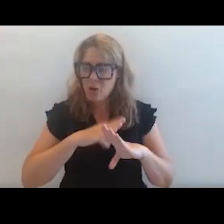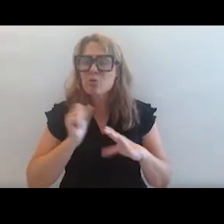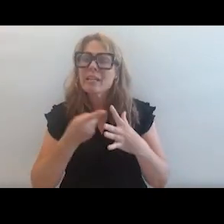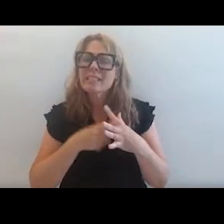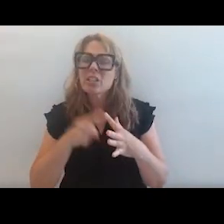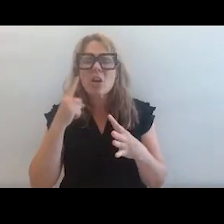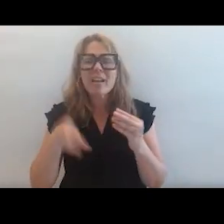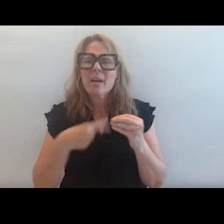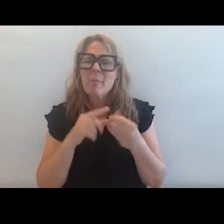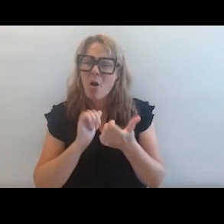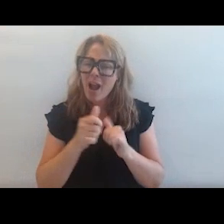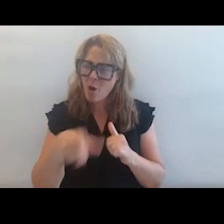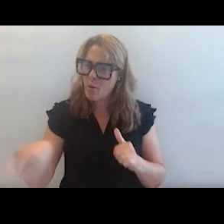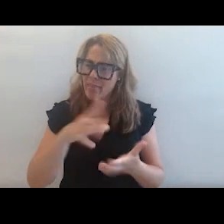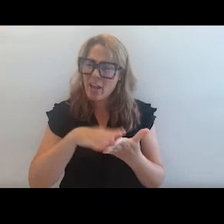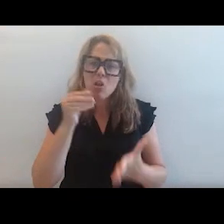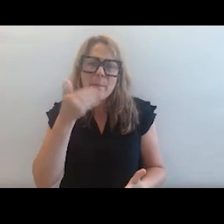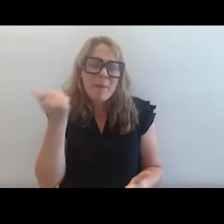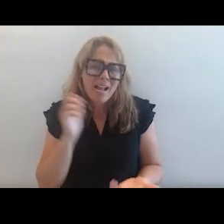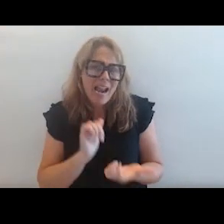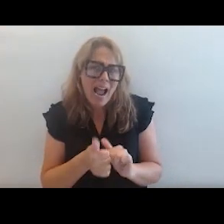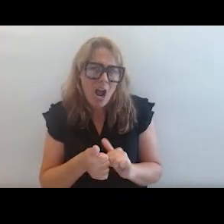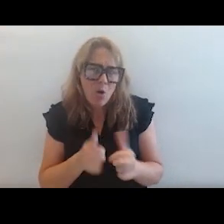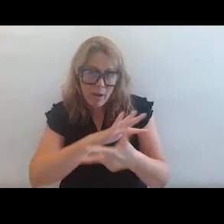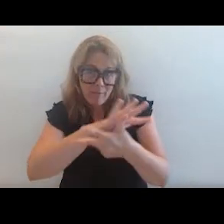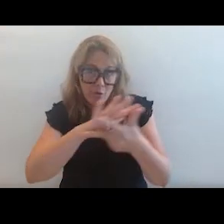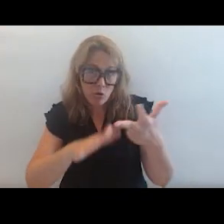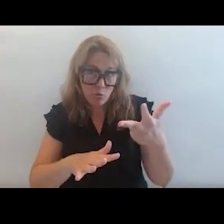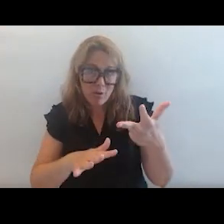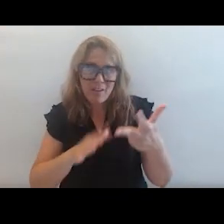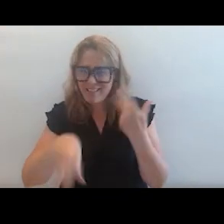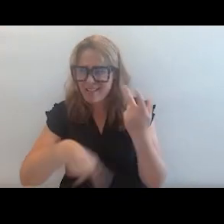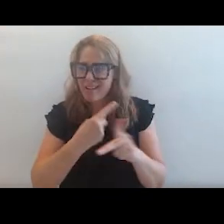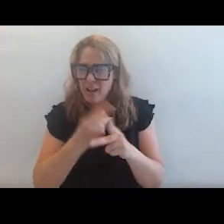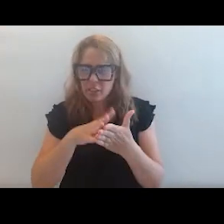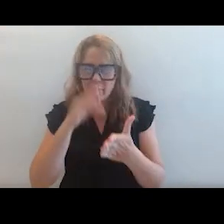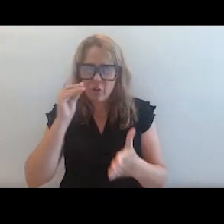they learn best. There are three main types of learning styles to consider: